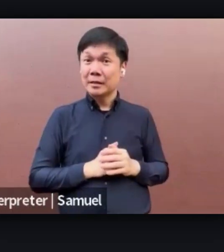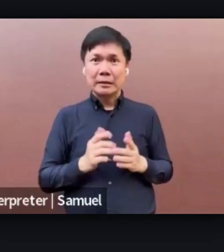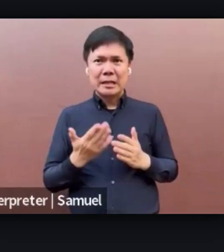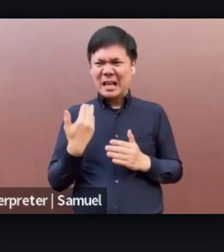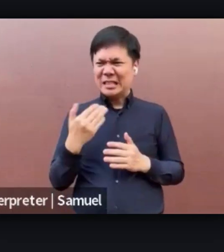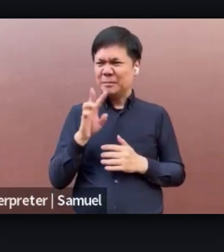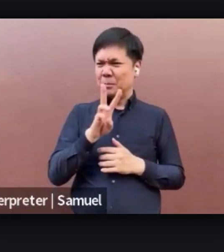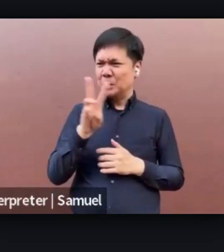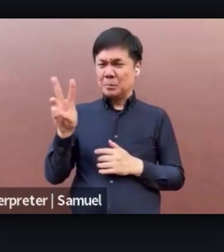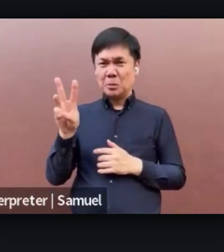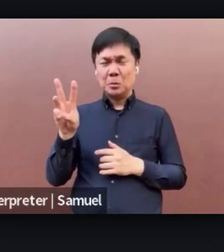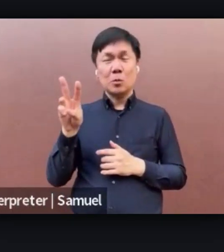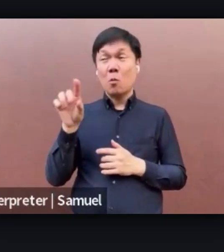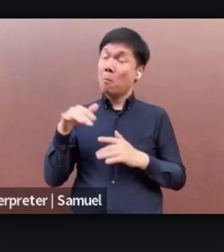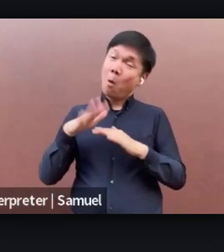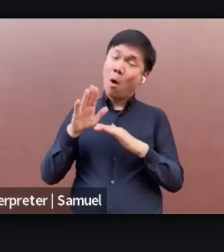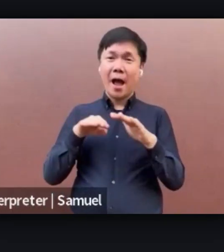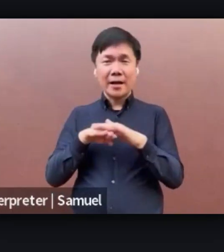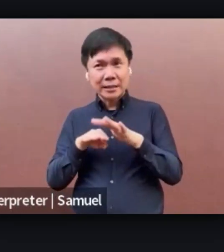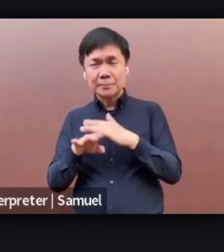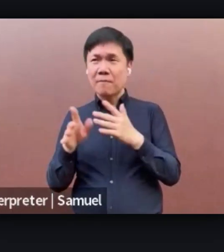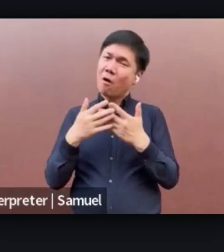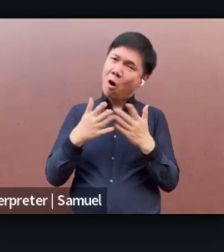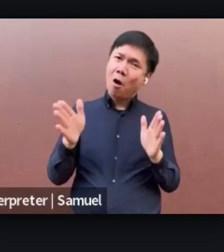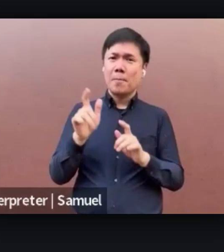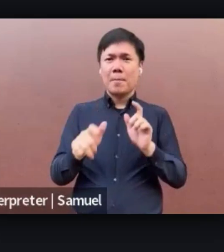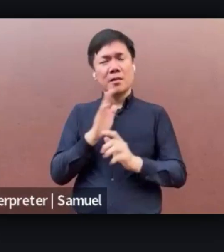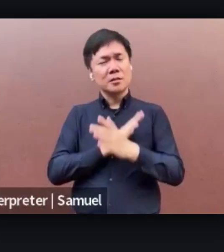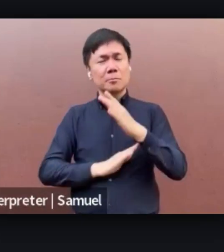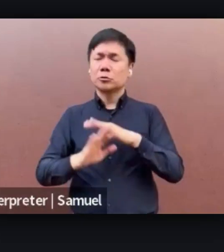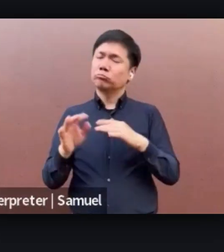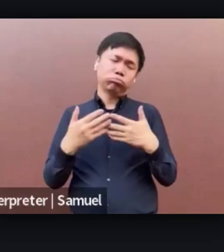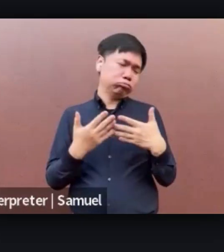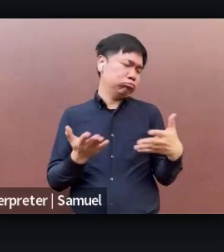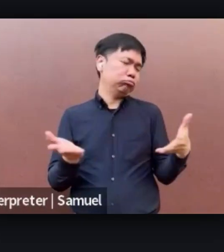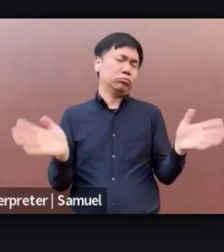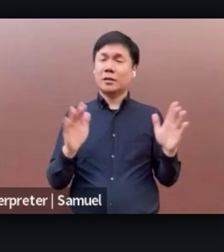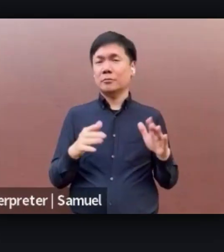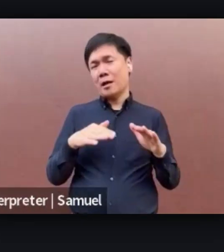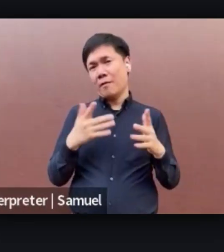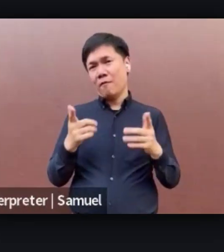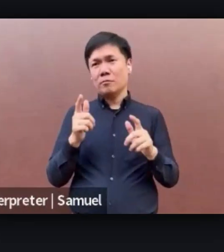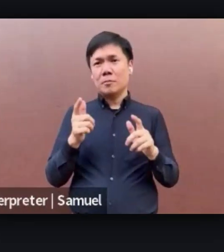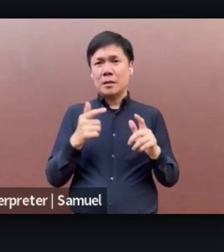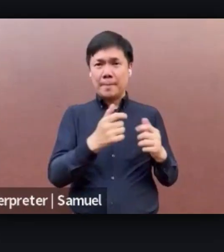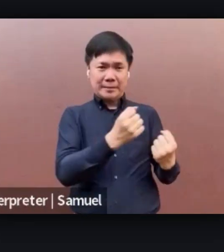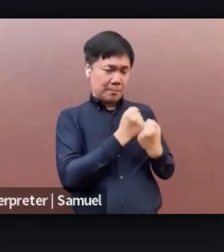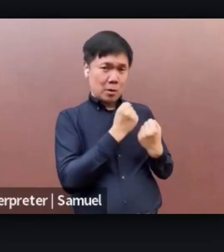Earlier, the web and Internet was made accessible for people with disabilities through a lot of